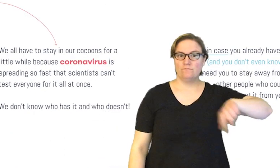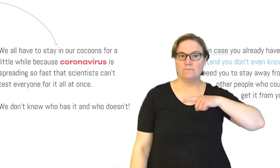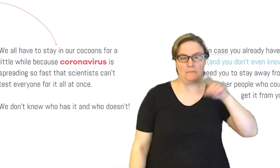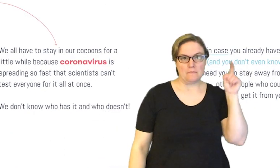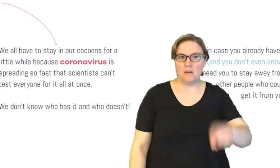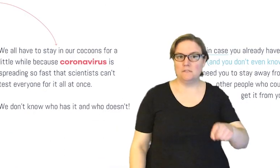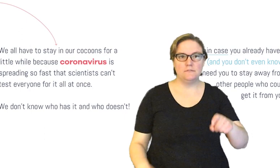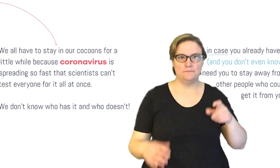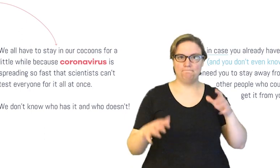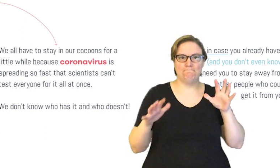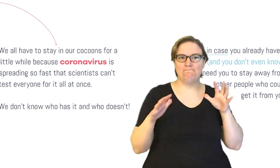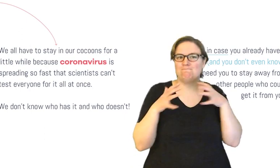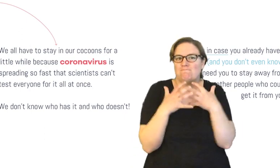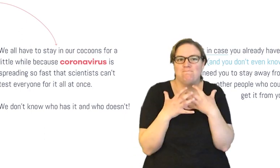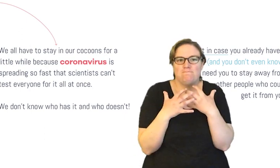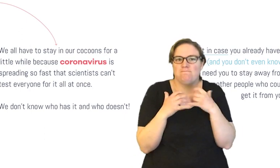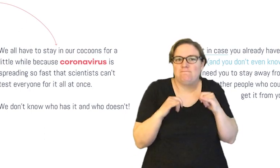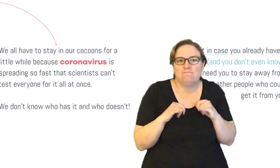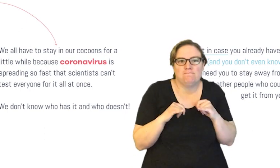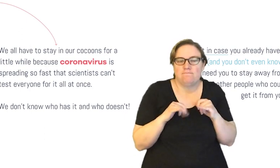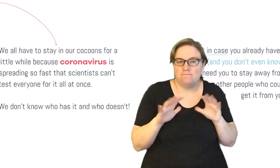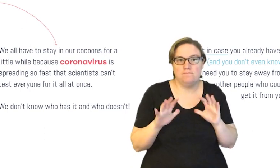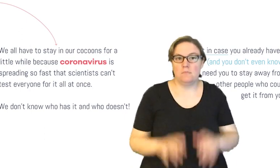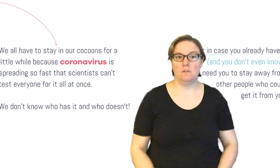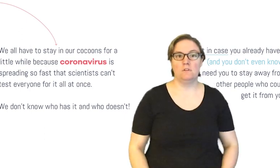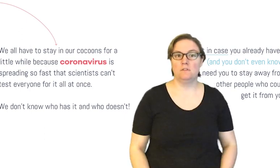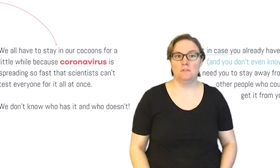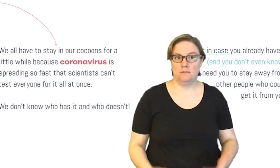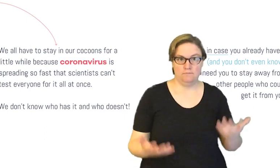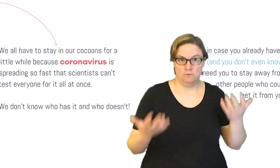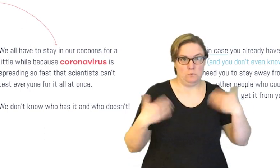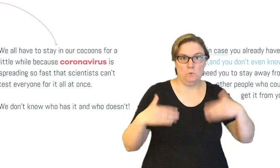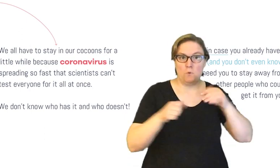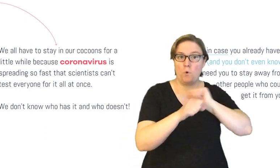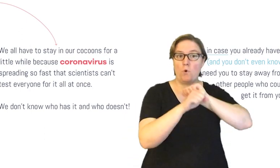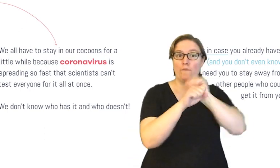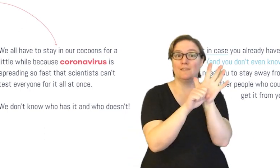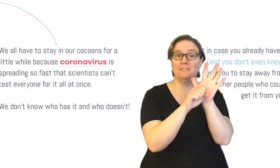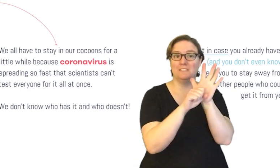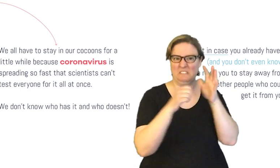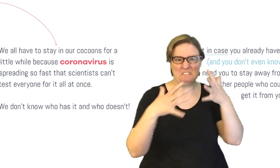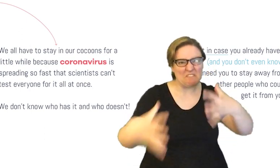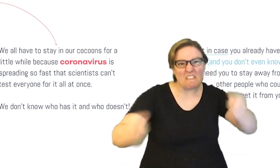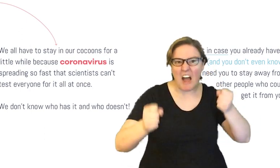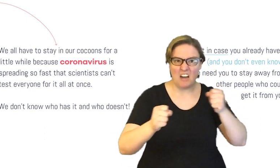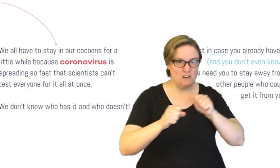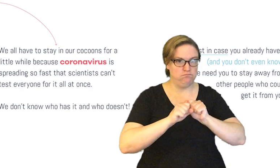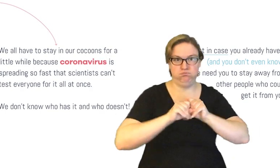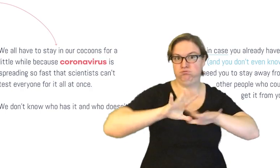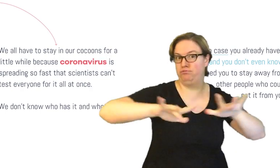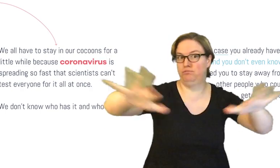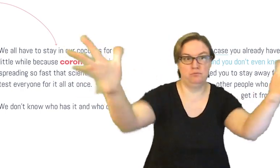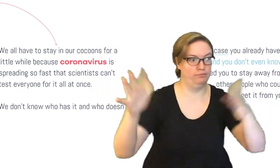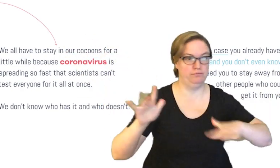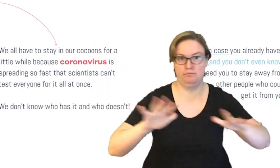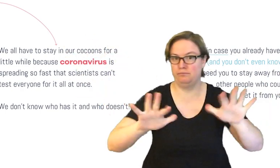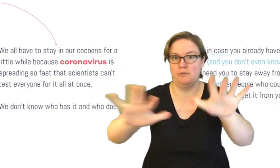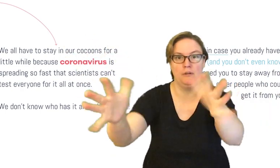We all have to stay in our cocoons for a little while because this coronavirus is spreading so fast